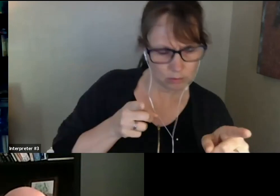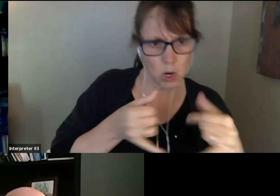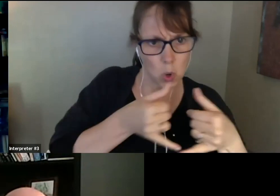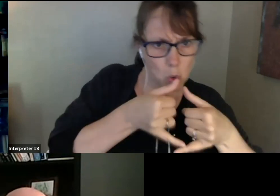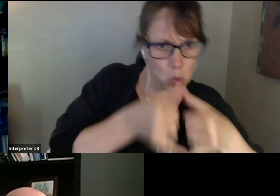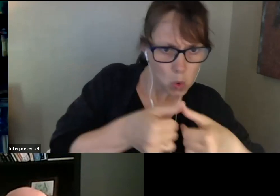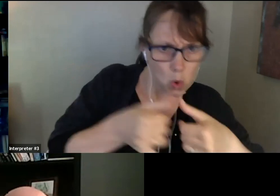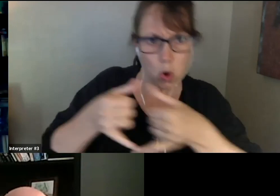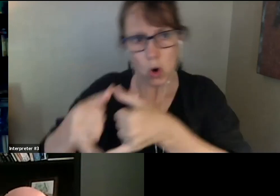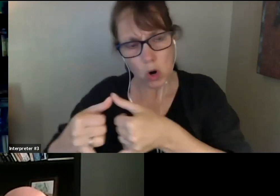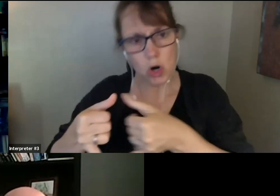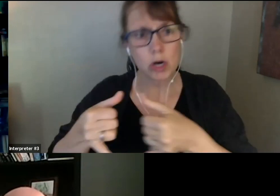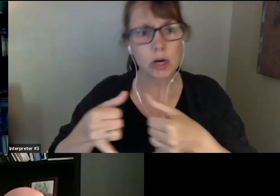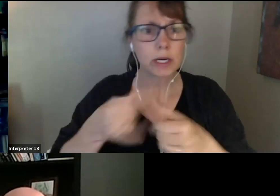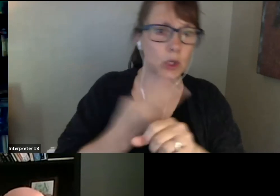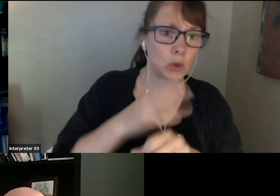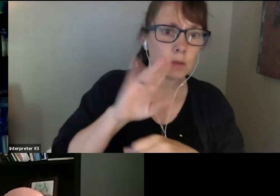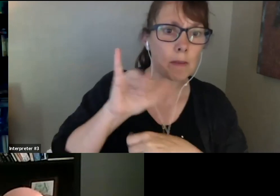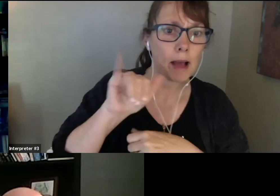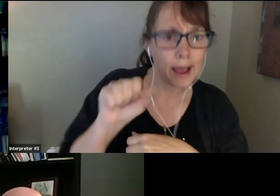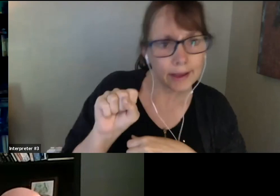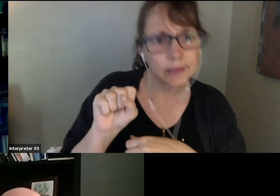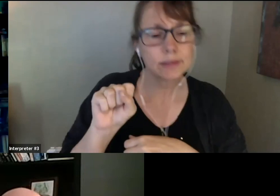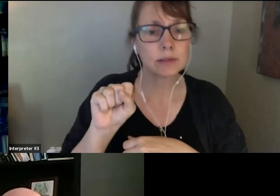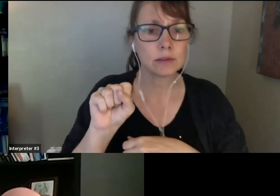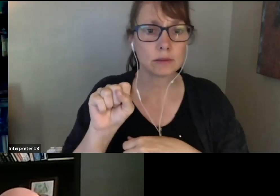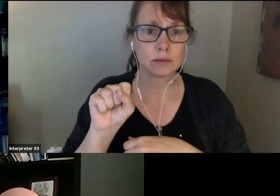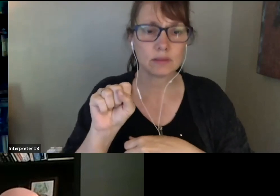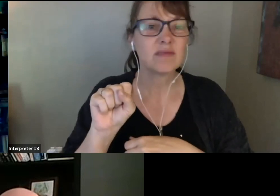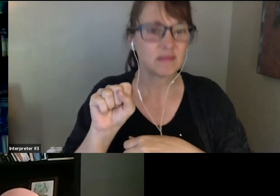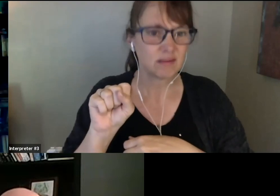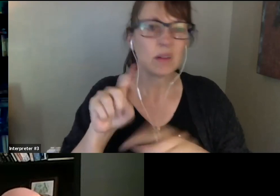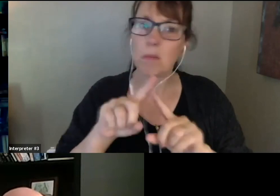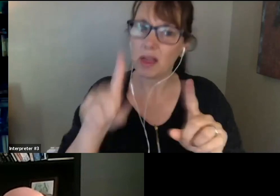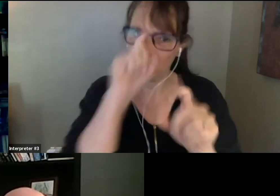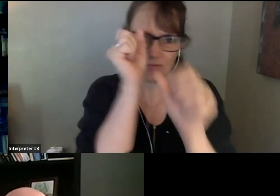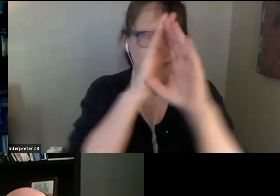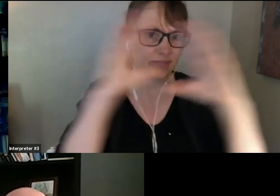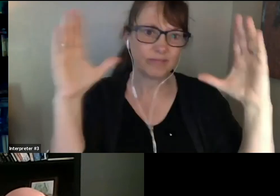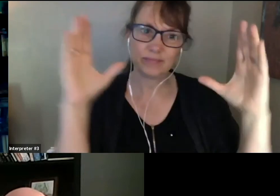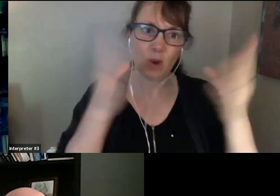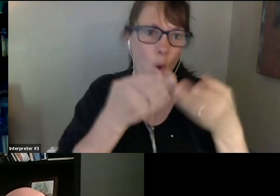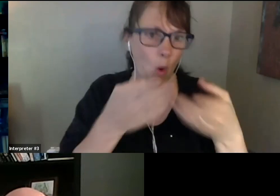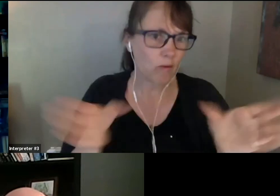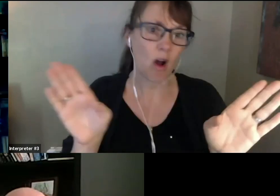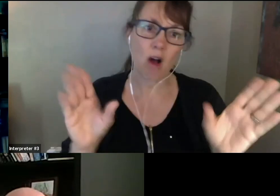and the picture is substantially more complex than that. And one of the things that I would